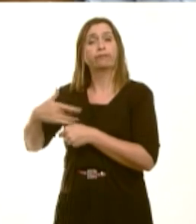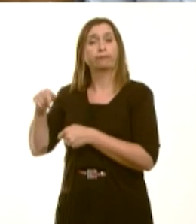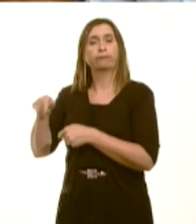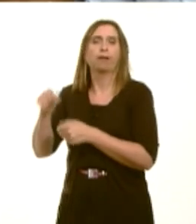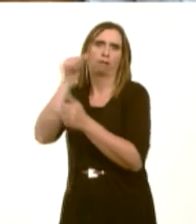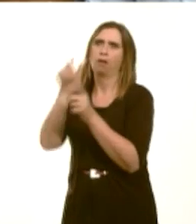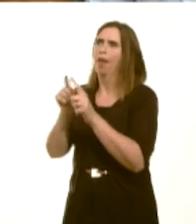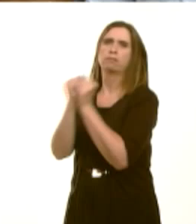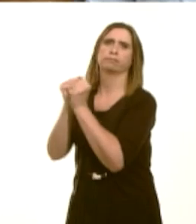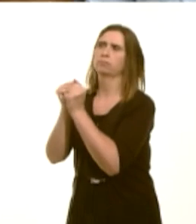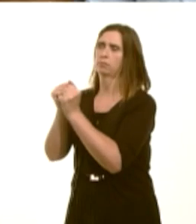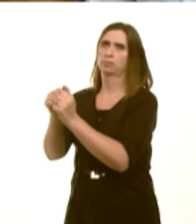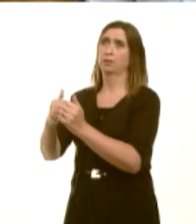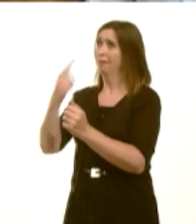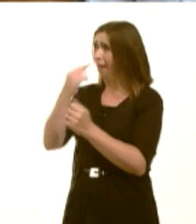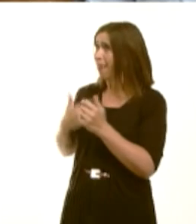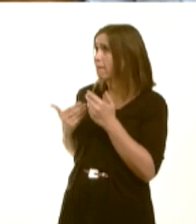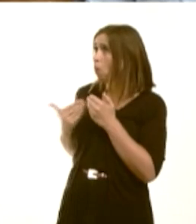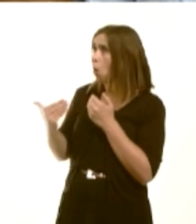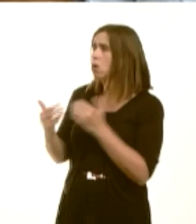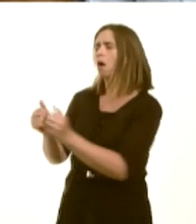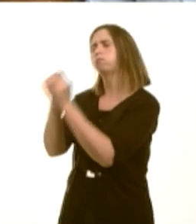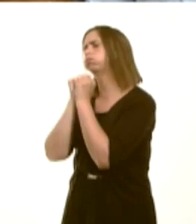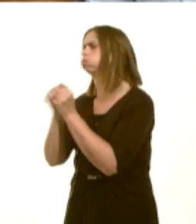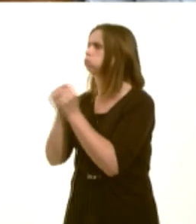an opportunity if itís there. Carwyn Jones: There is a wider issue here,